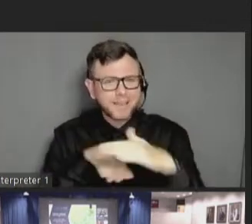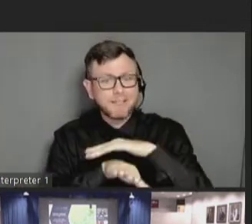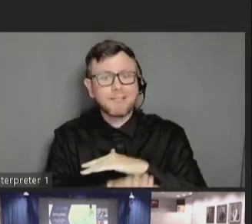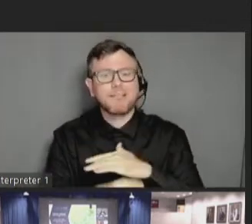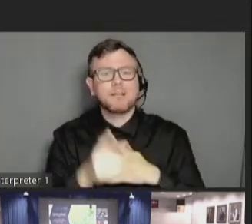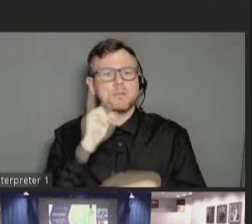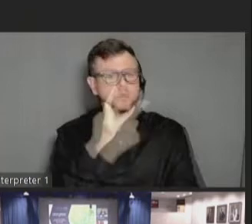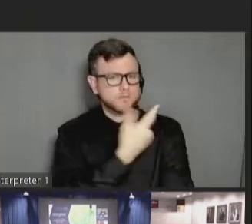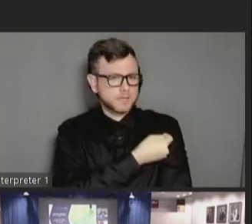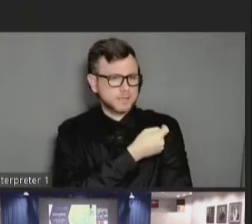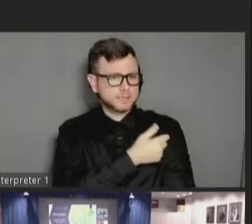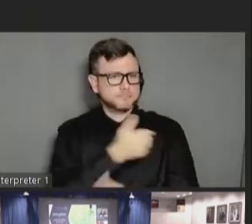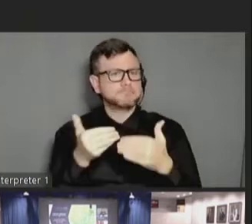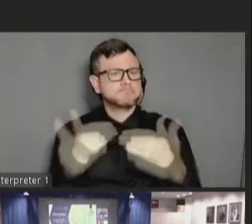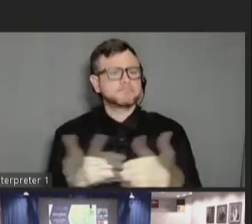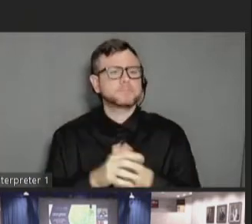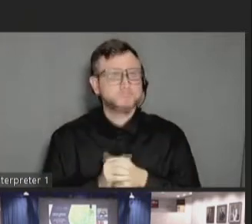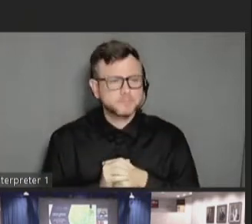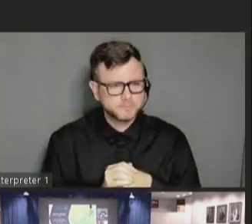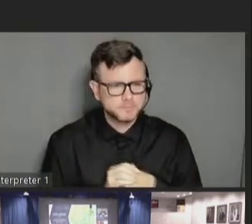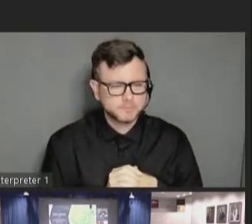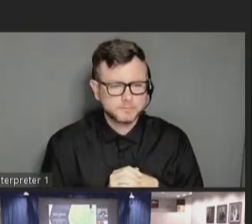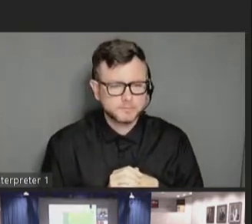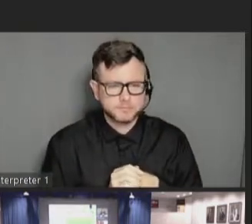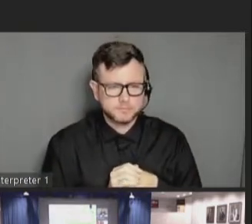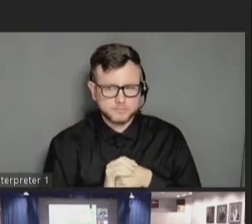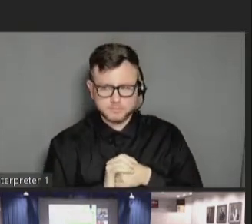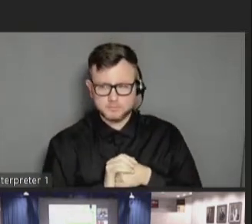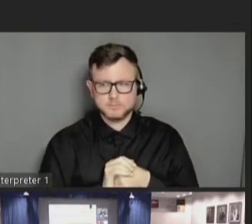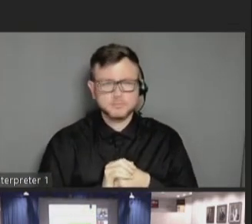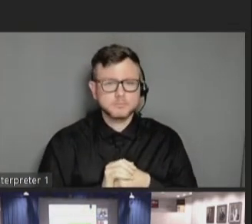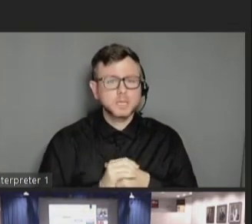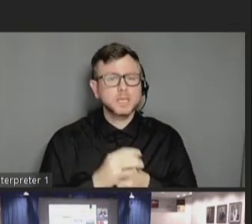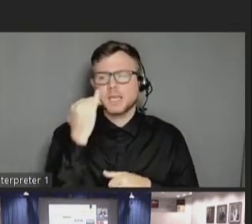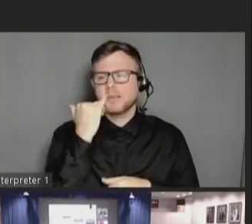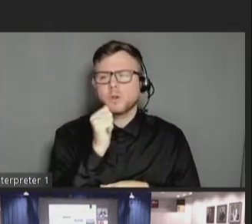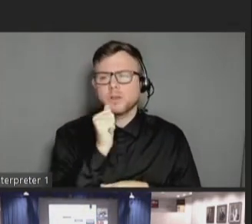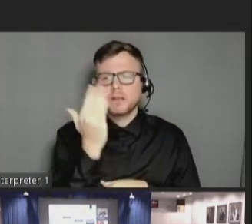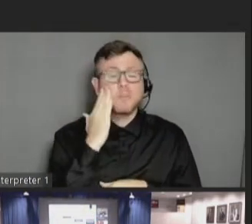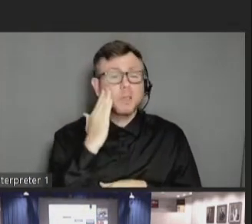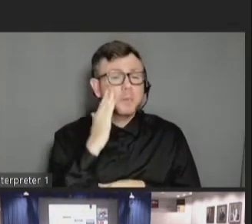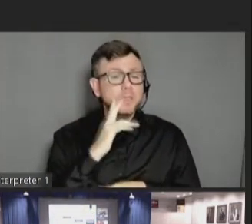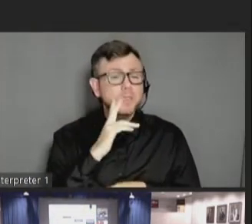So, next slide, please. If you're not familiar with the National Association,